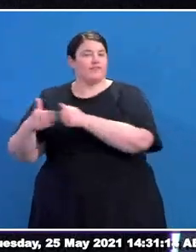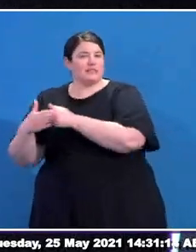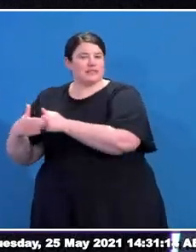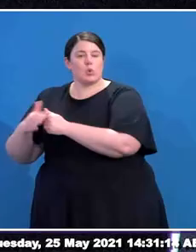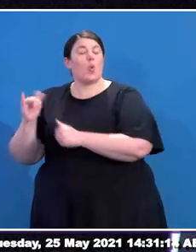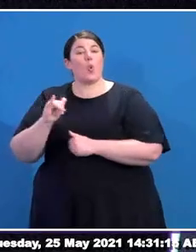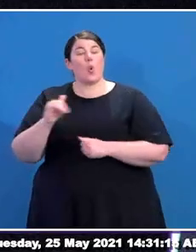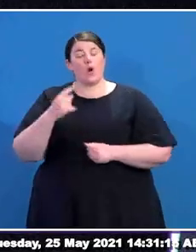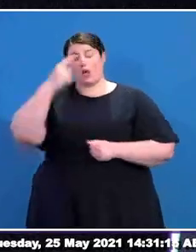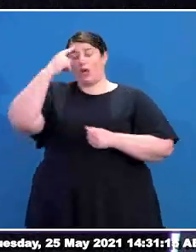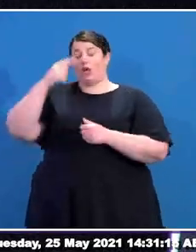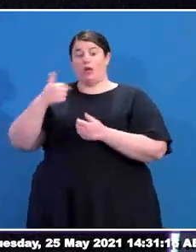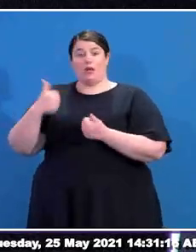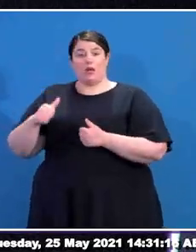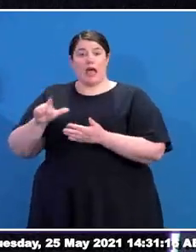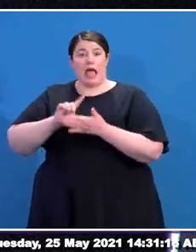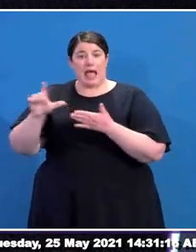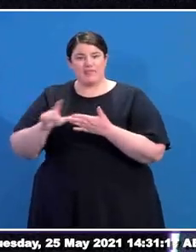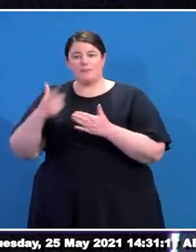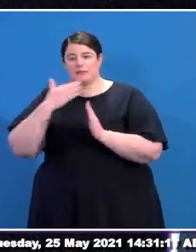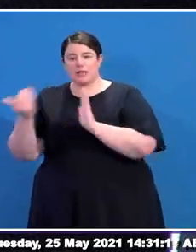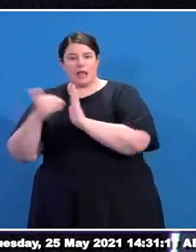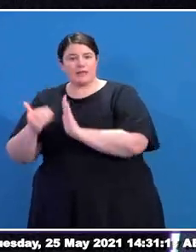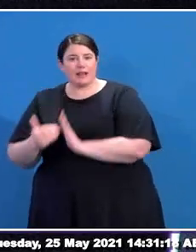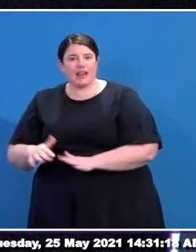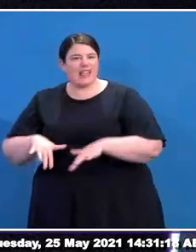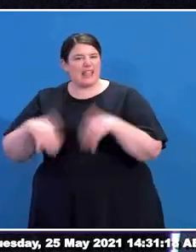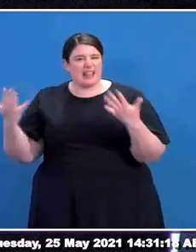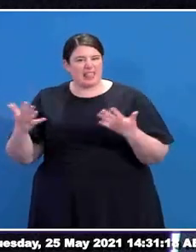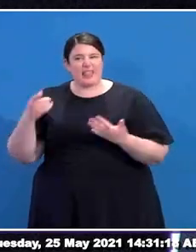so I ask them to add in afterwards anything that I might have missed.